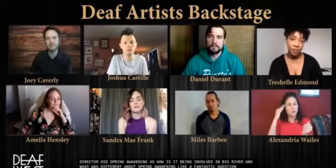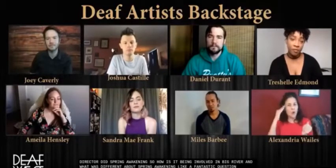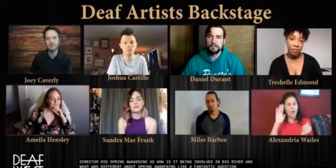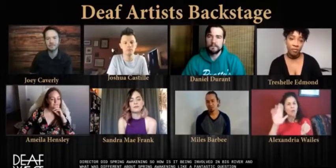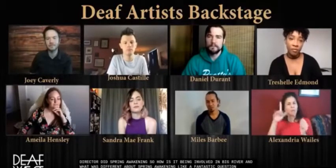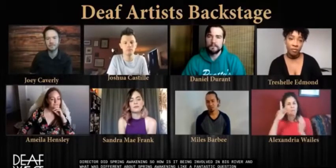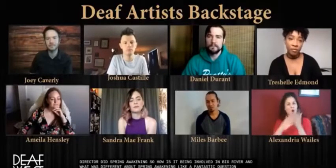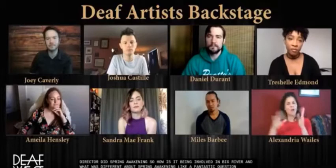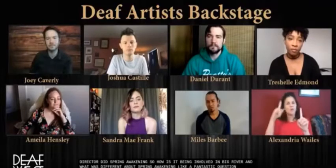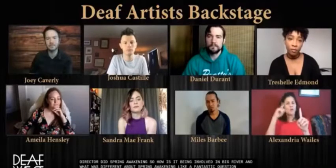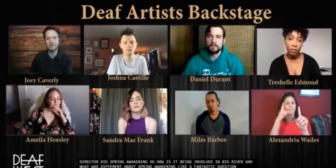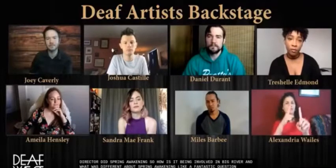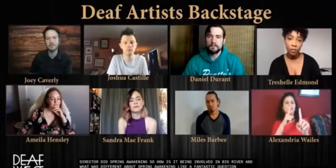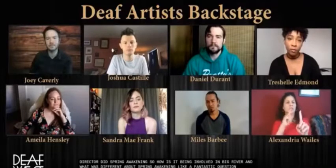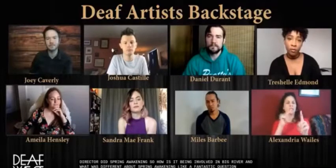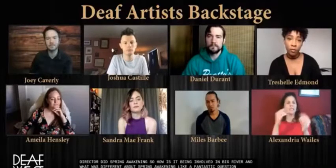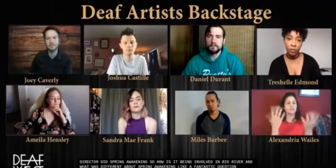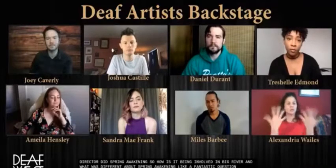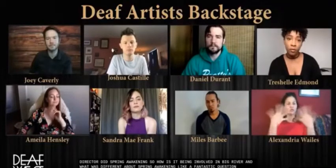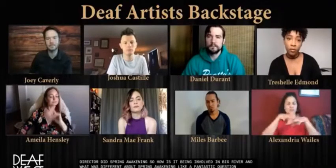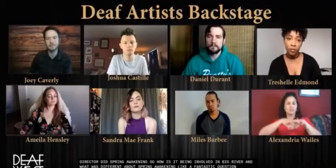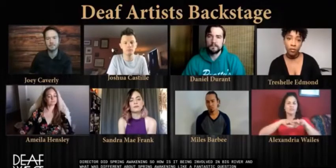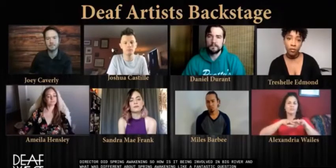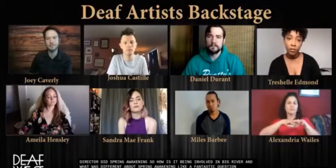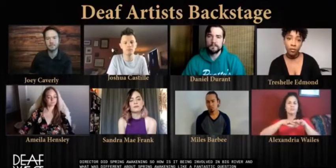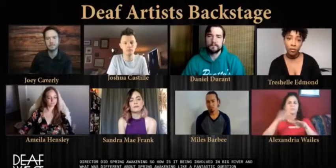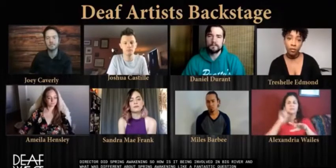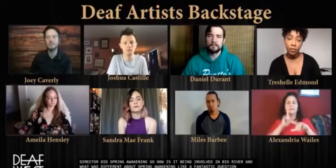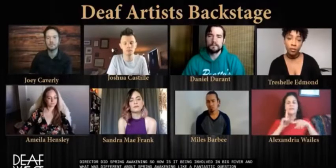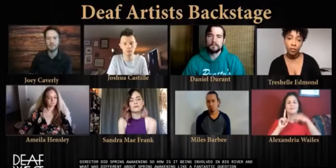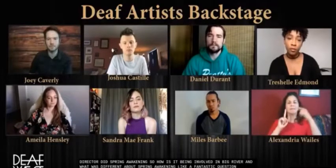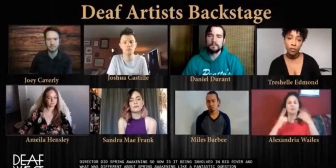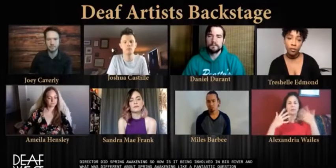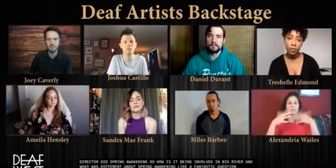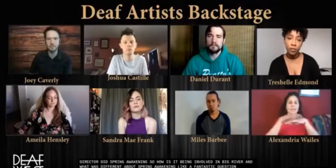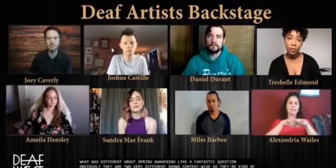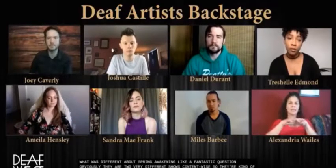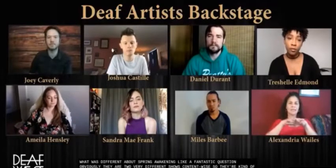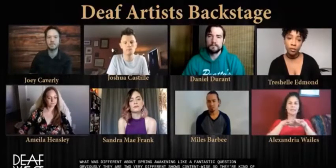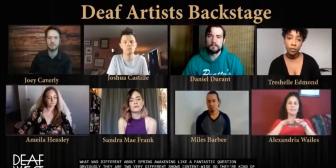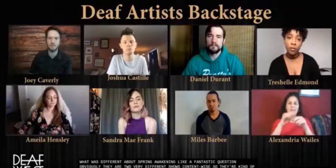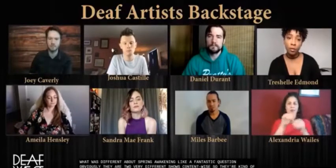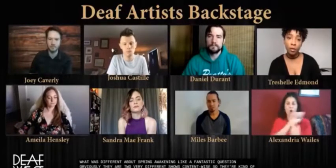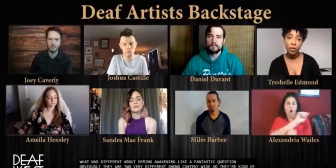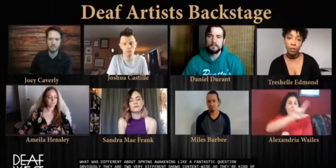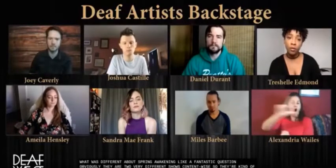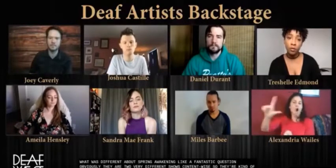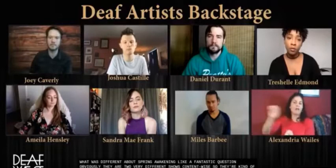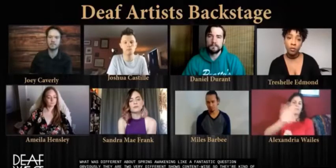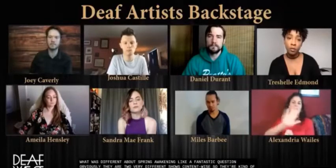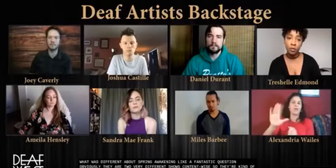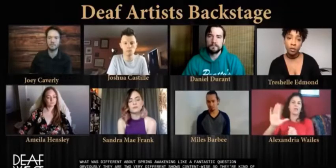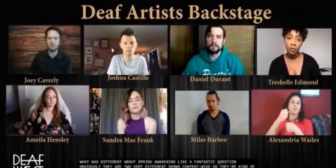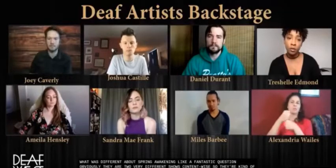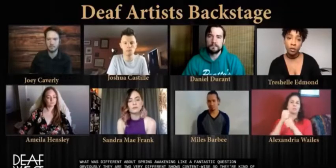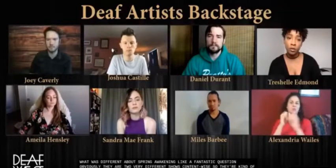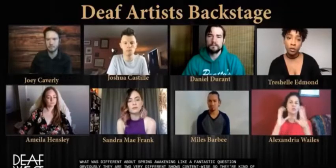And for Deaf West part of their mission is specifically to try to combine both Deaf and